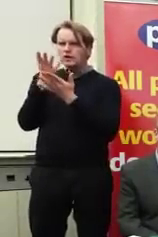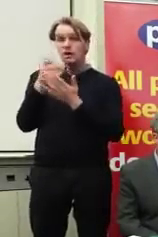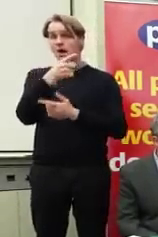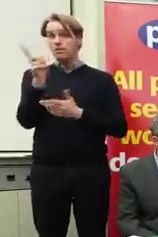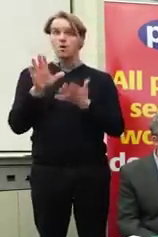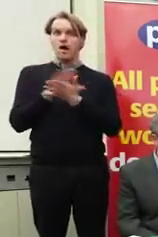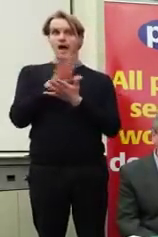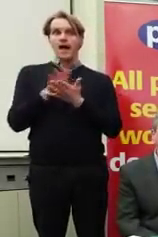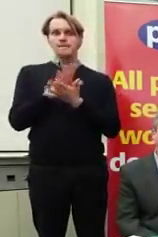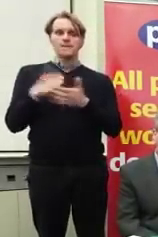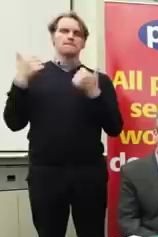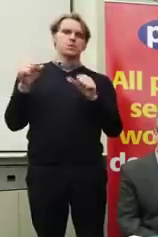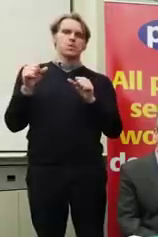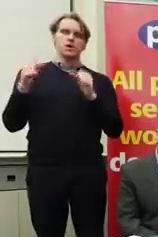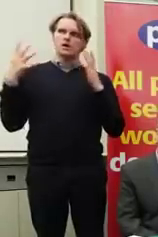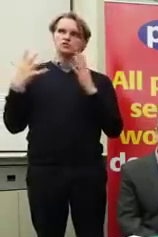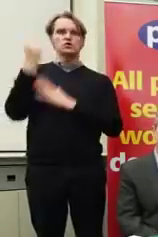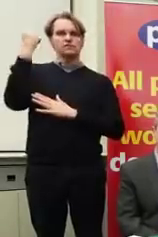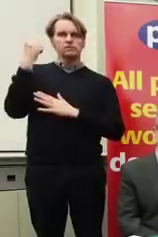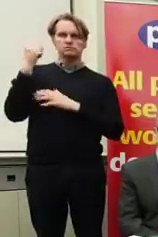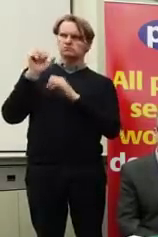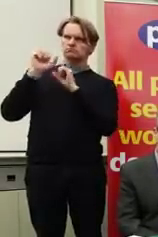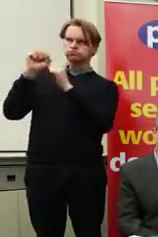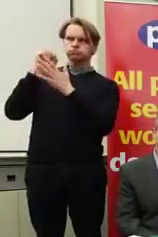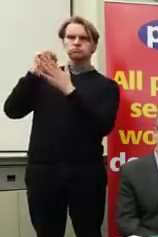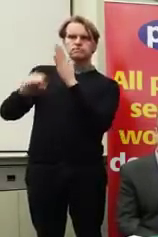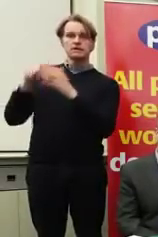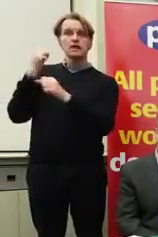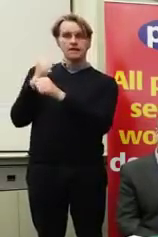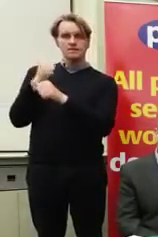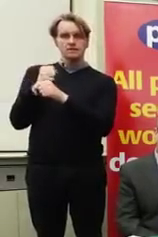real stunning achievement. On the question of pay Janice on the back of